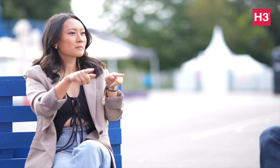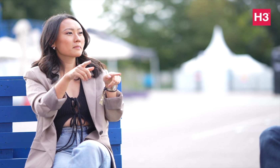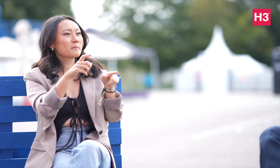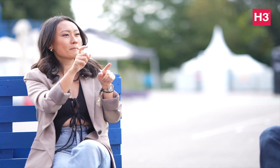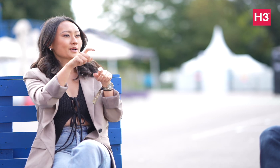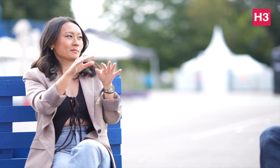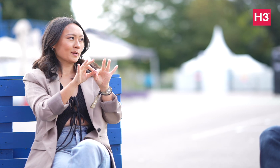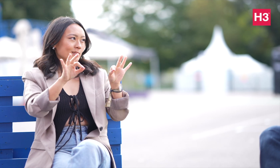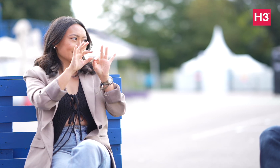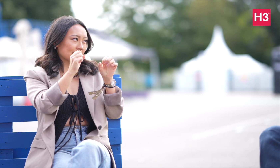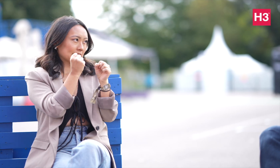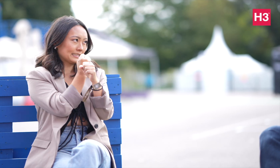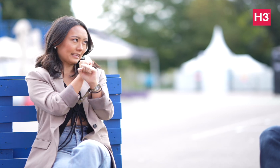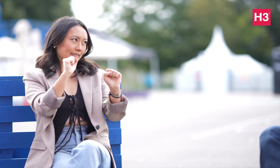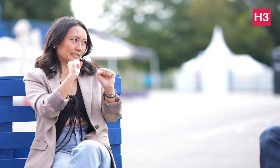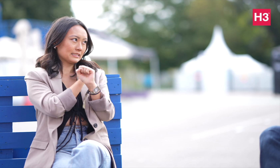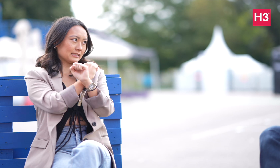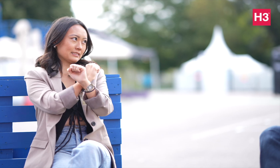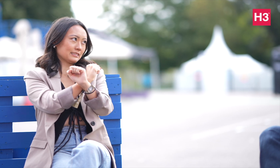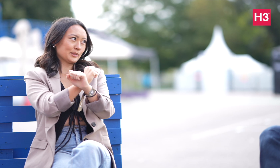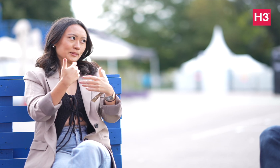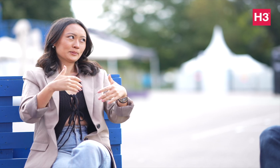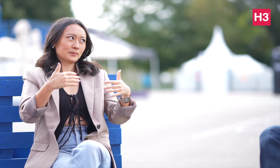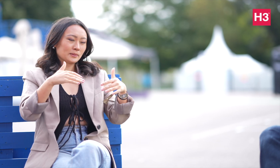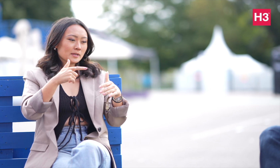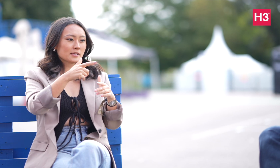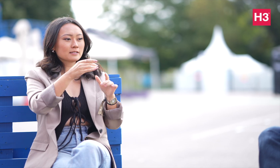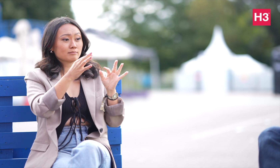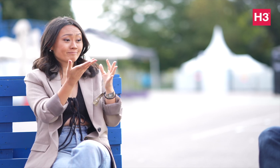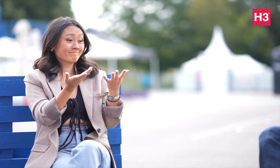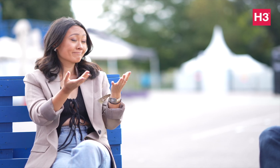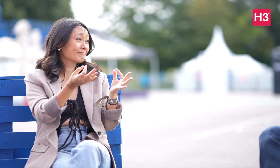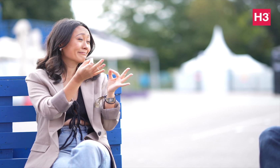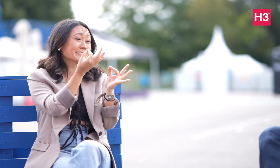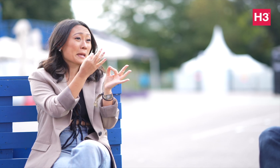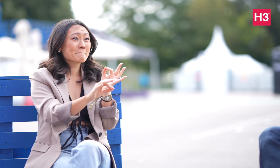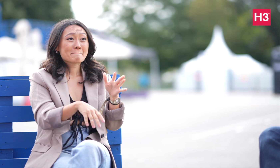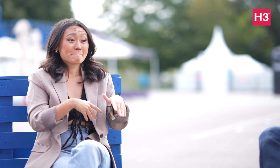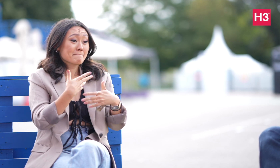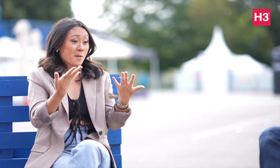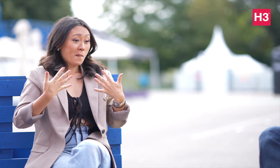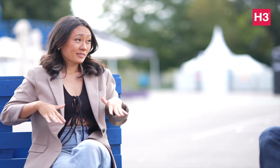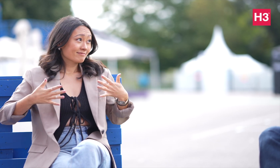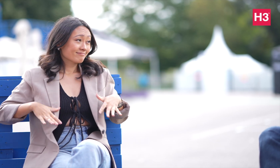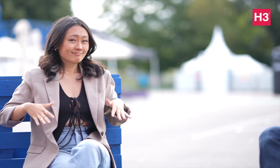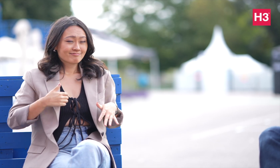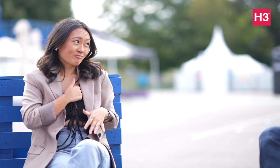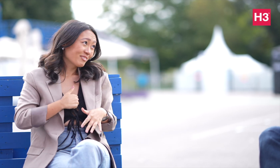I need to experience it with my own eyes. The most important thing is safety.